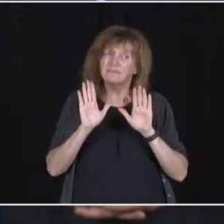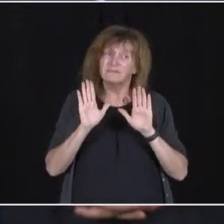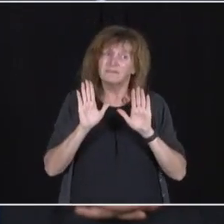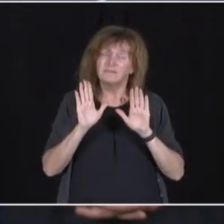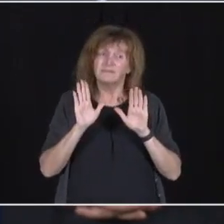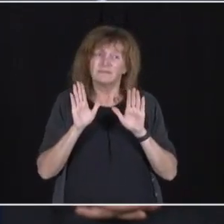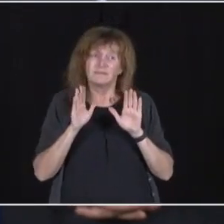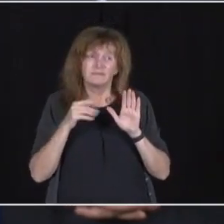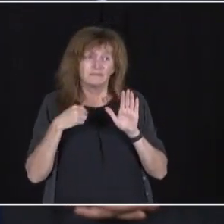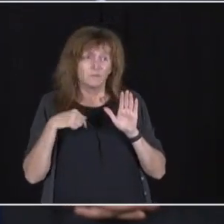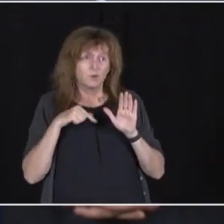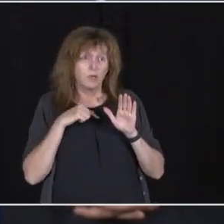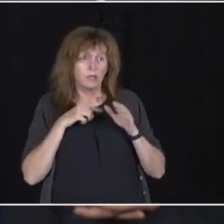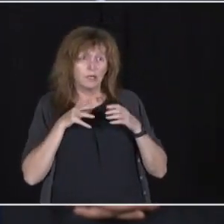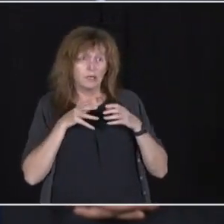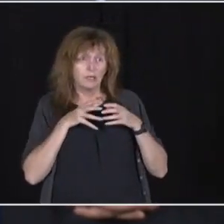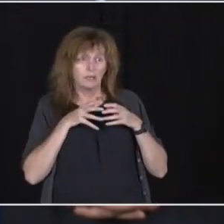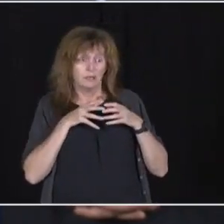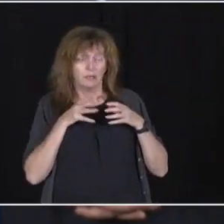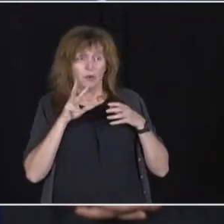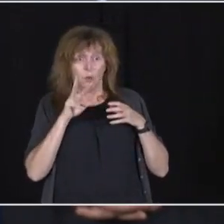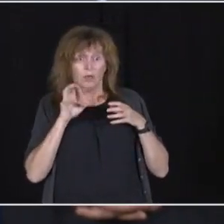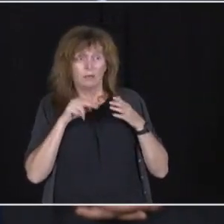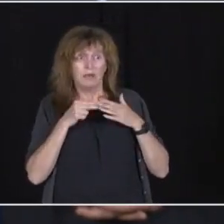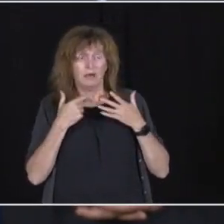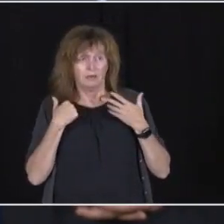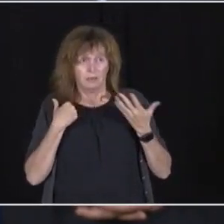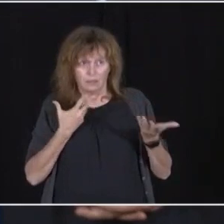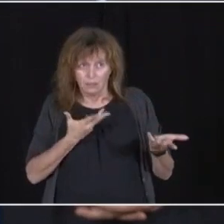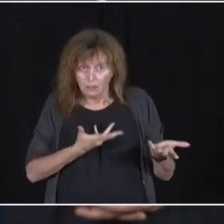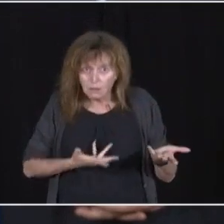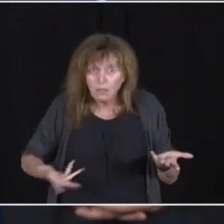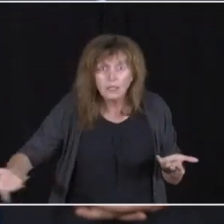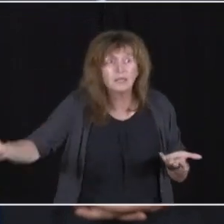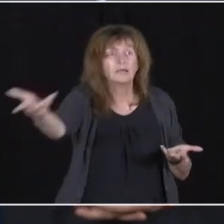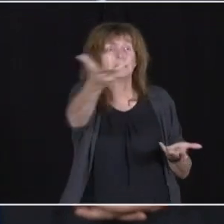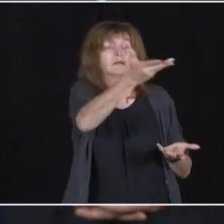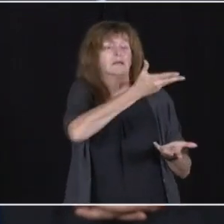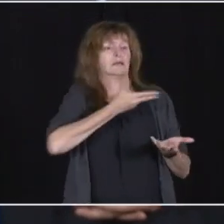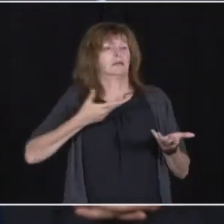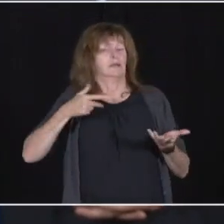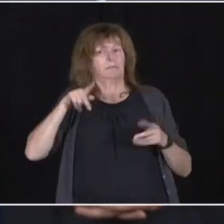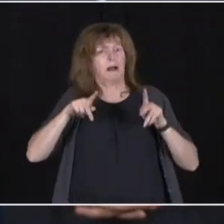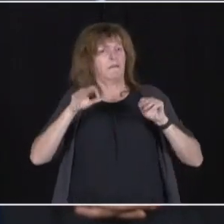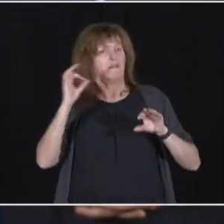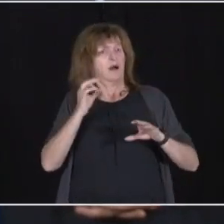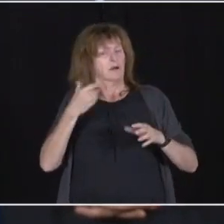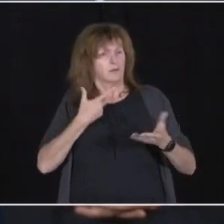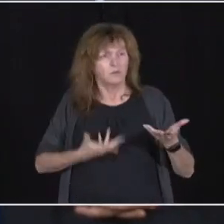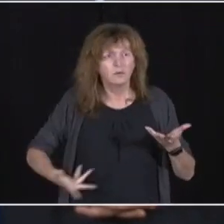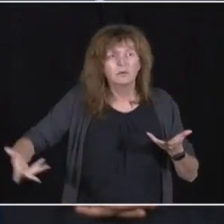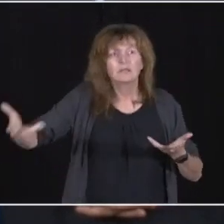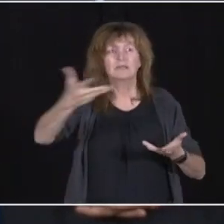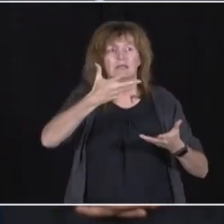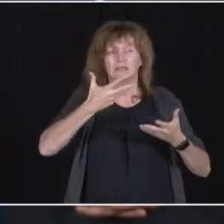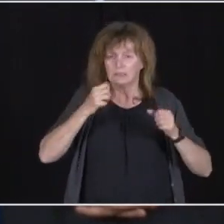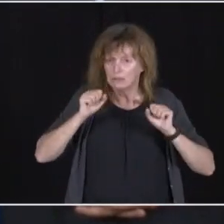nothing that we cannot get over as a group. And I always emphasize. When I say we, I am talking the people of Ontario.